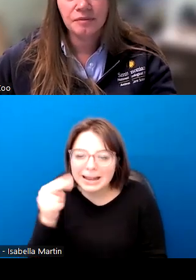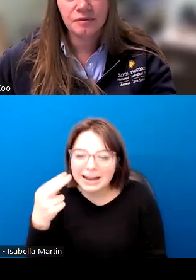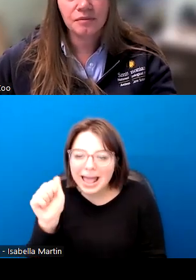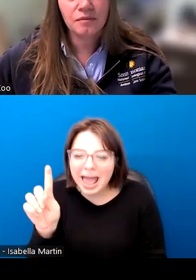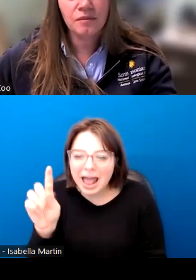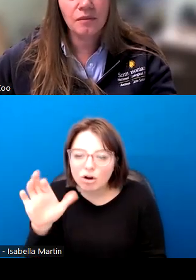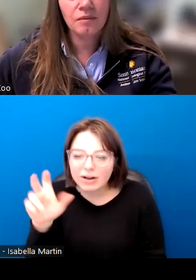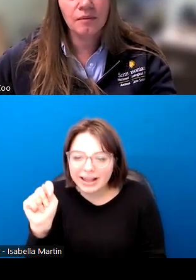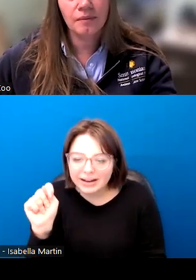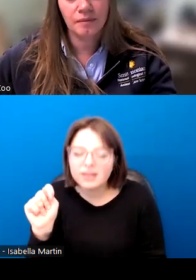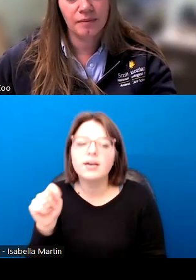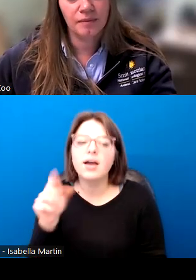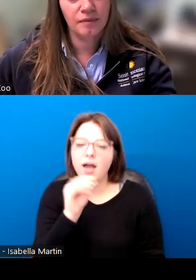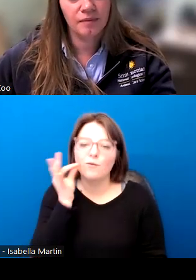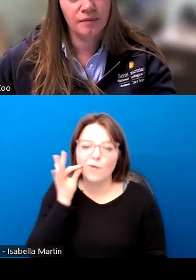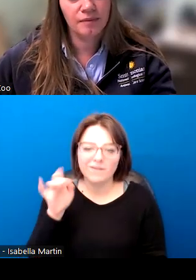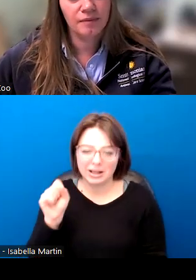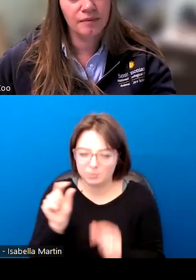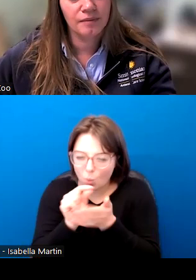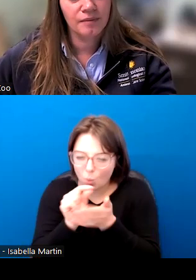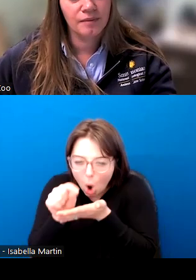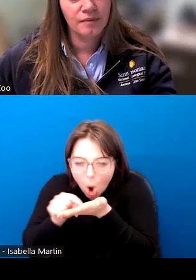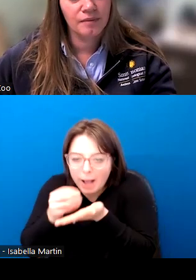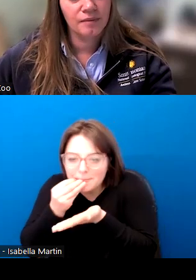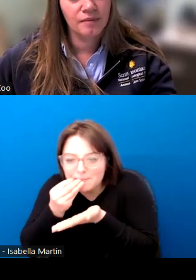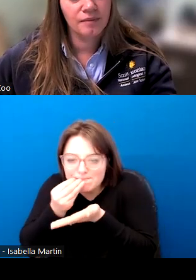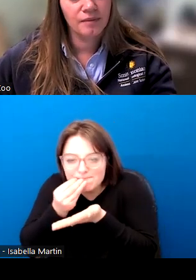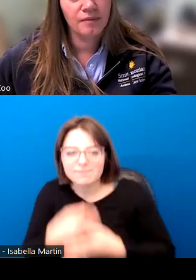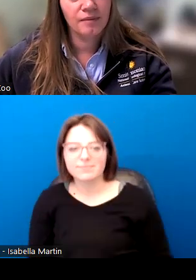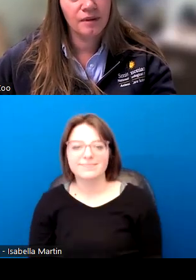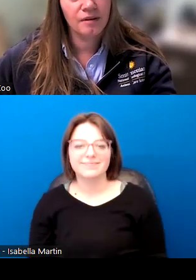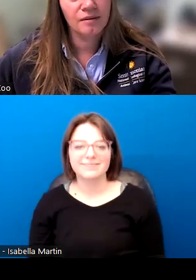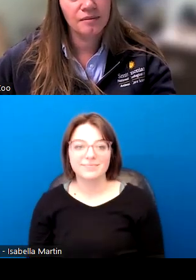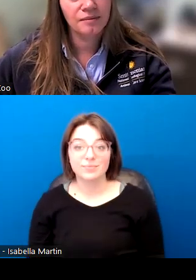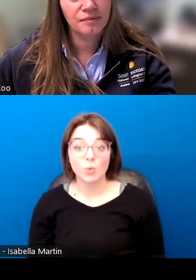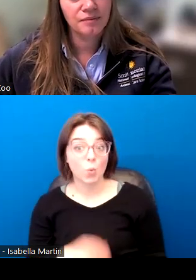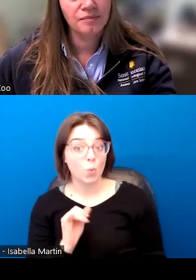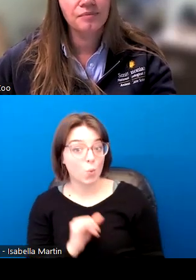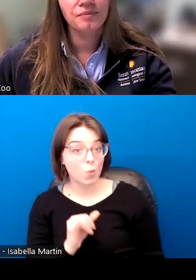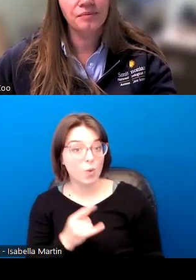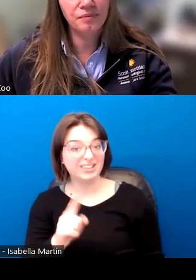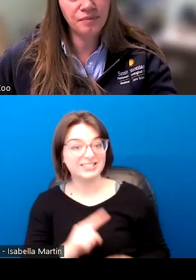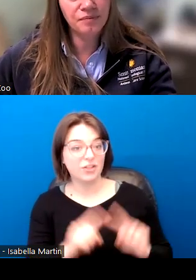Shellie: Wow that's amazing and I think oh all right so this is another cat example like we mentioned